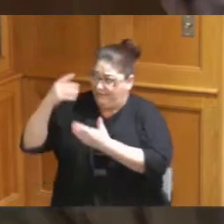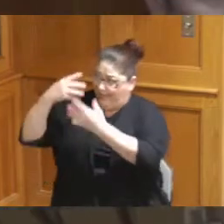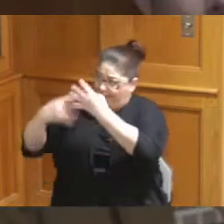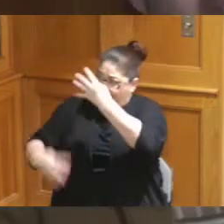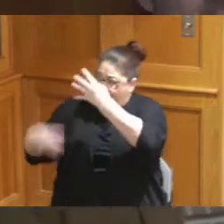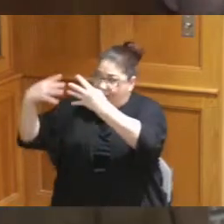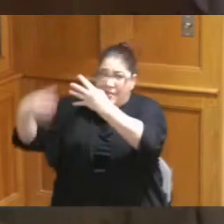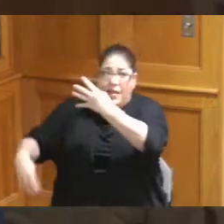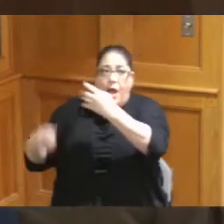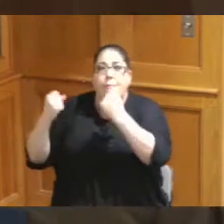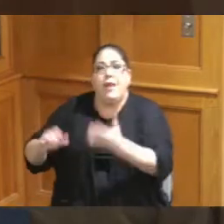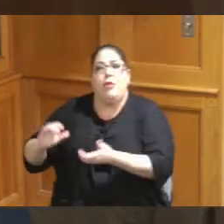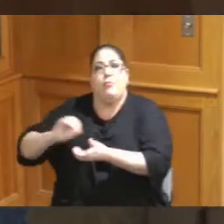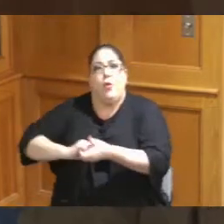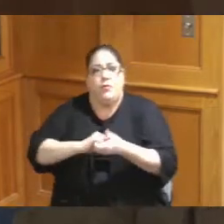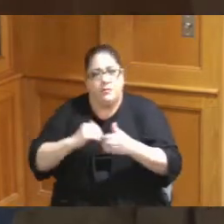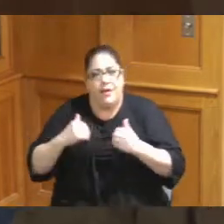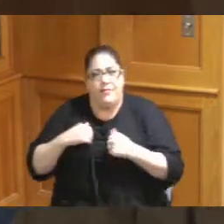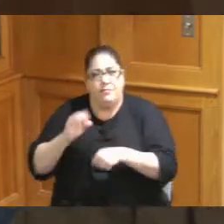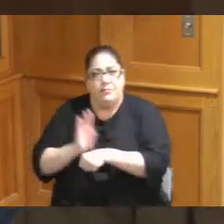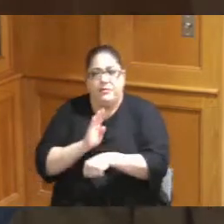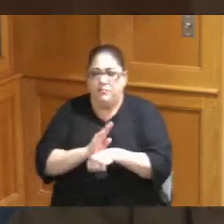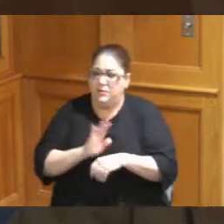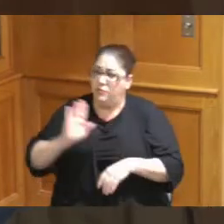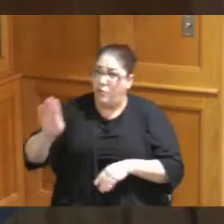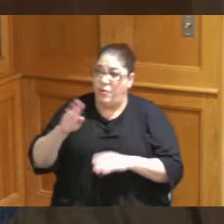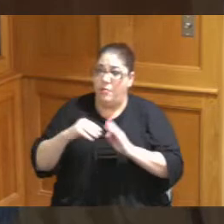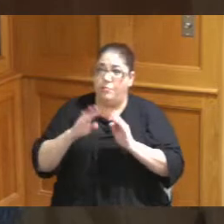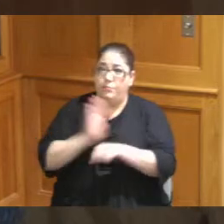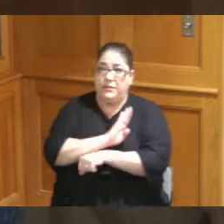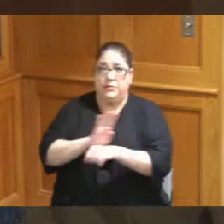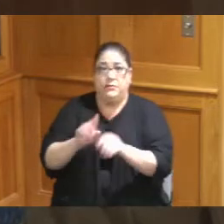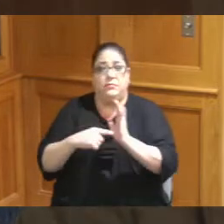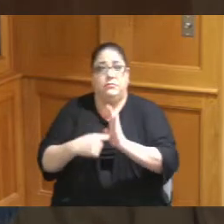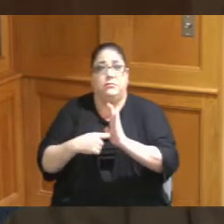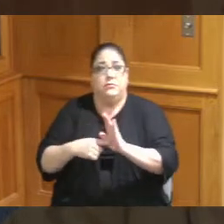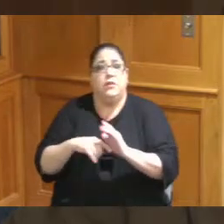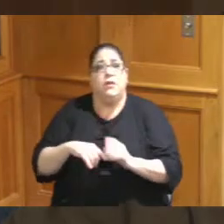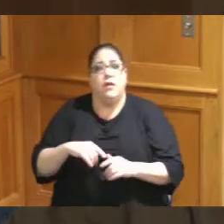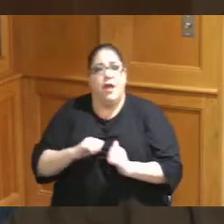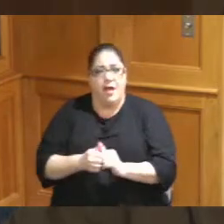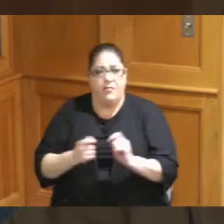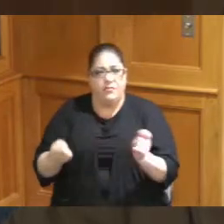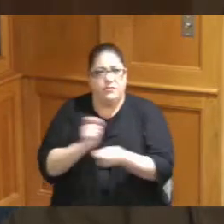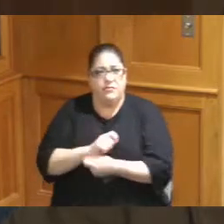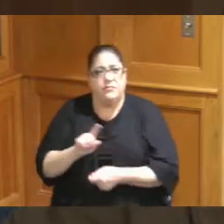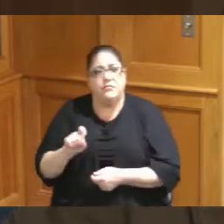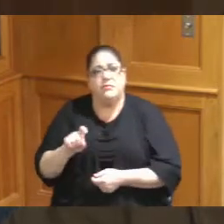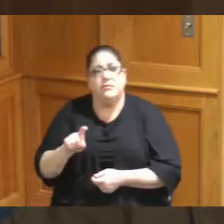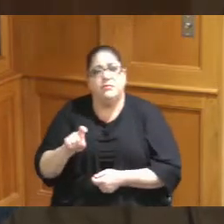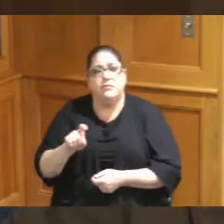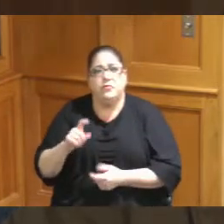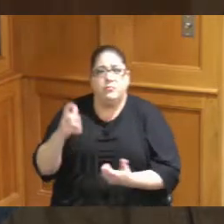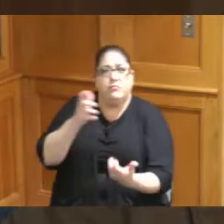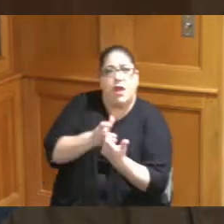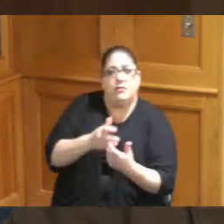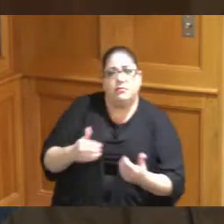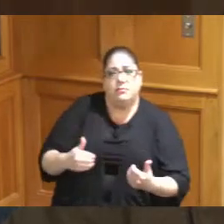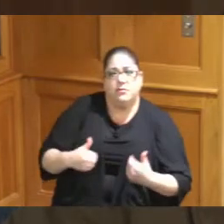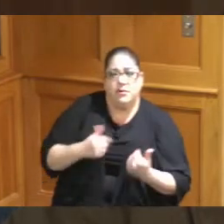have you changed your model to respond to that changing demographic that we're trying to serve